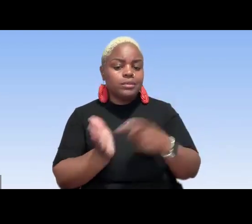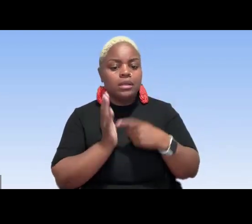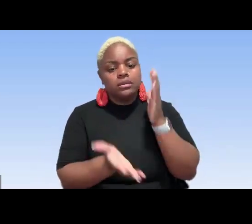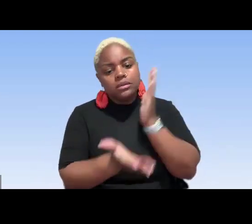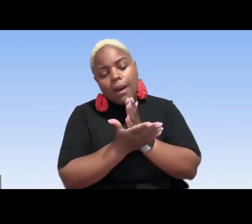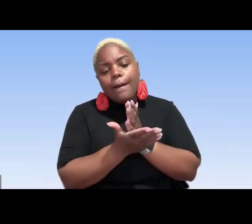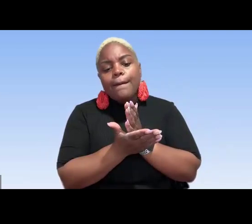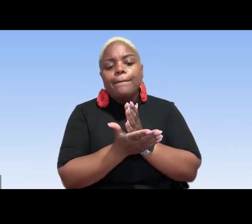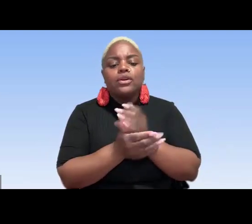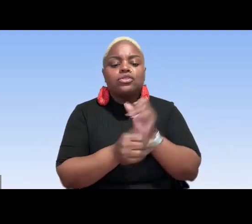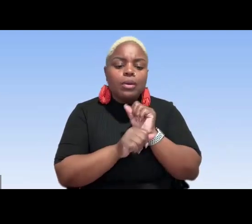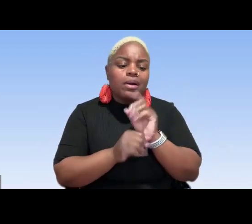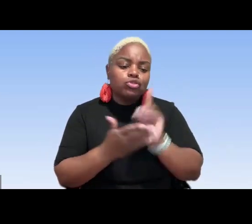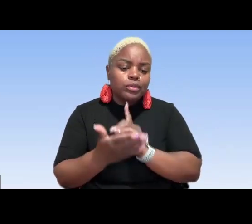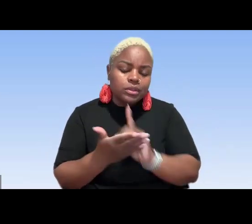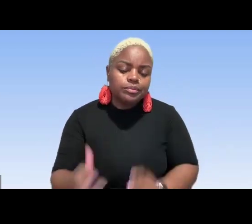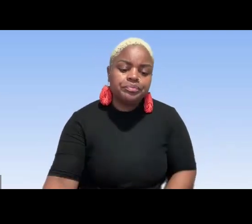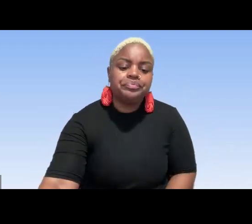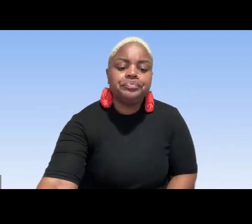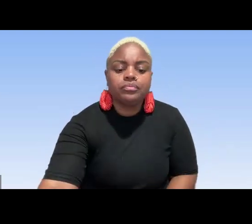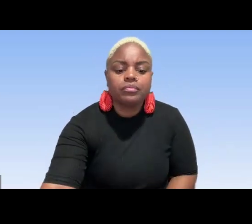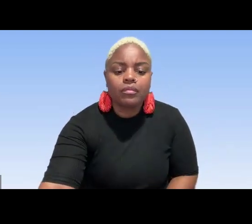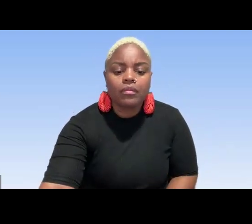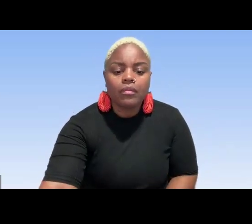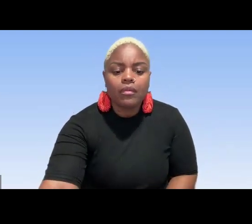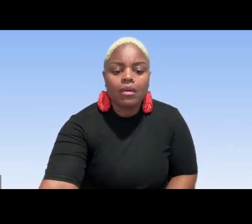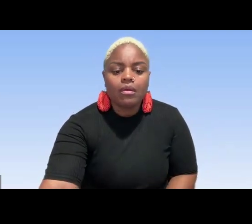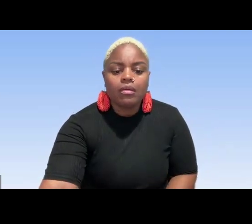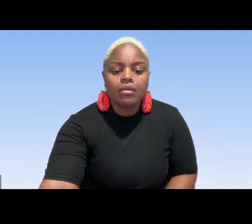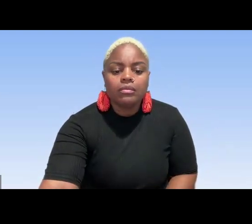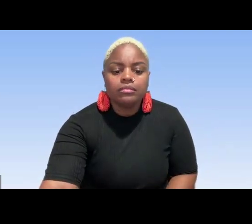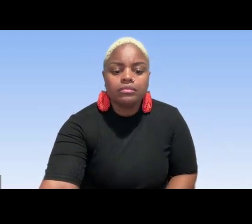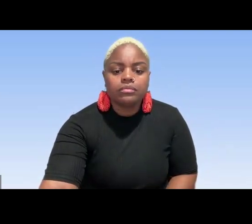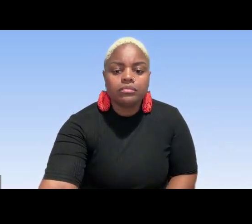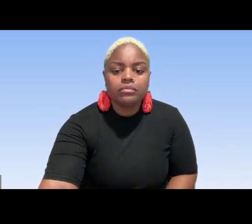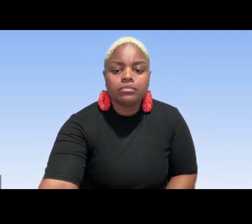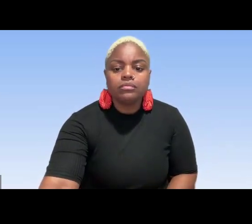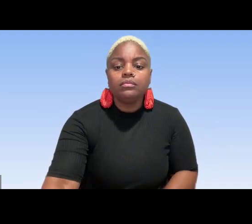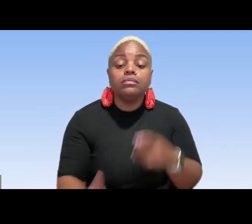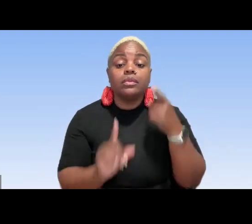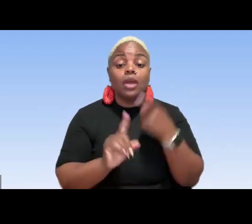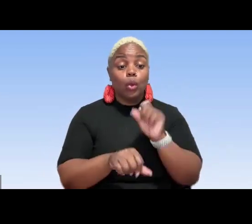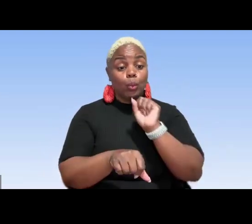When they learned that this group called the Work Progress Administration deemed disabled people